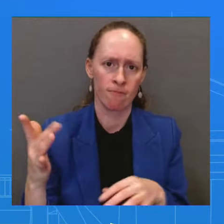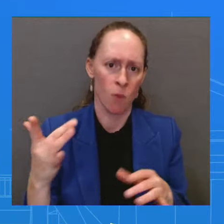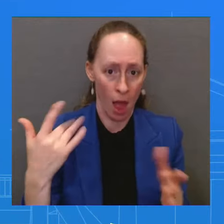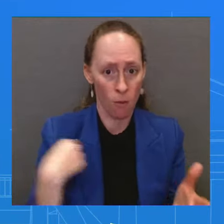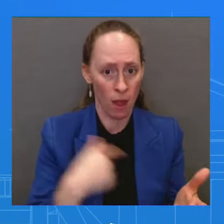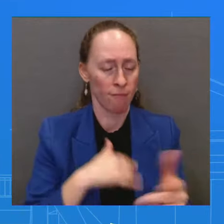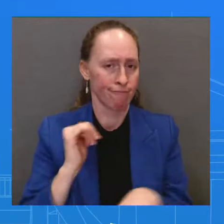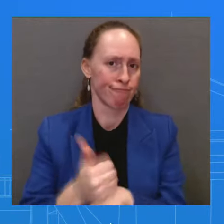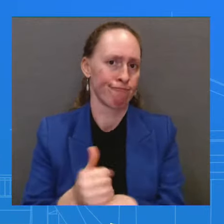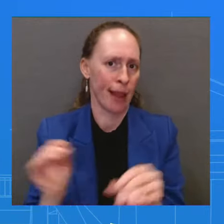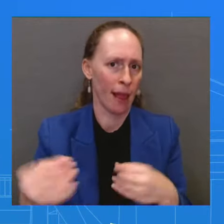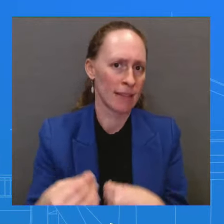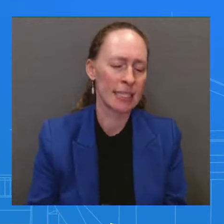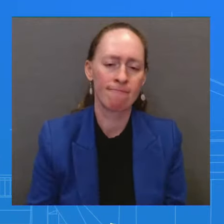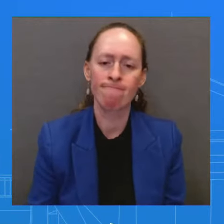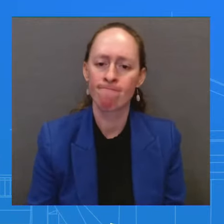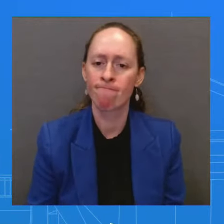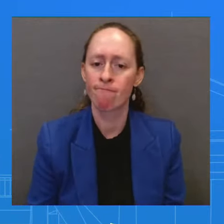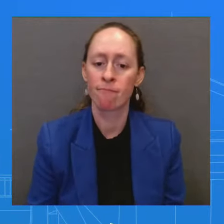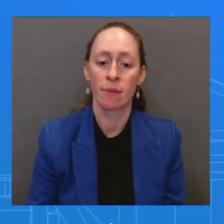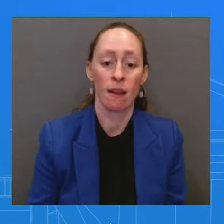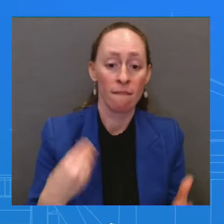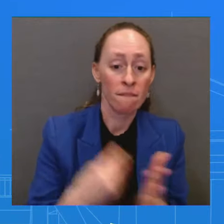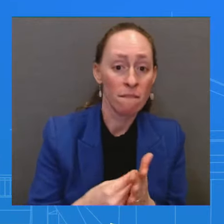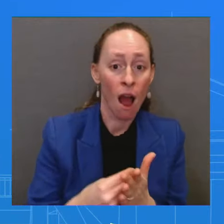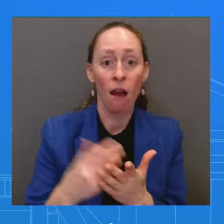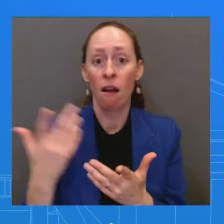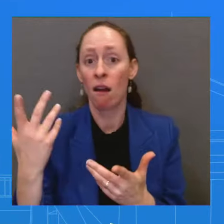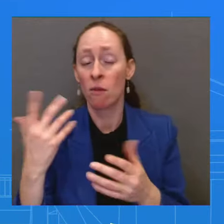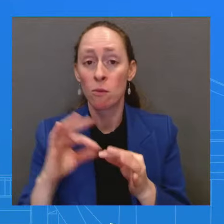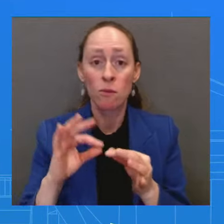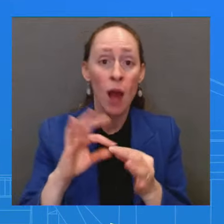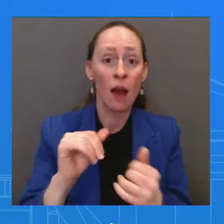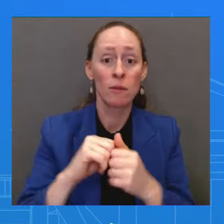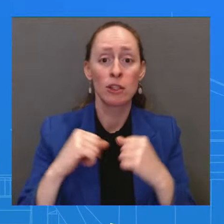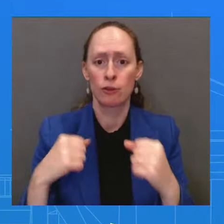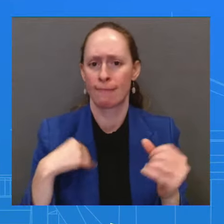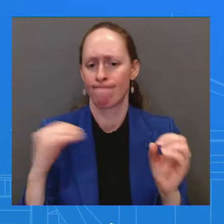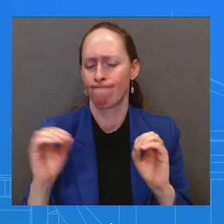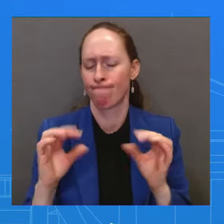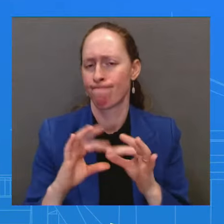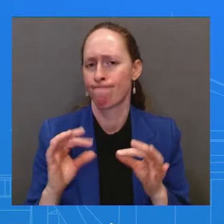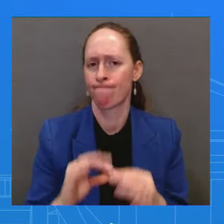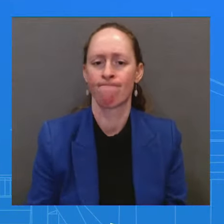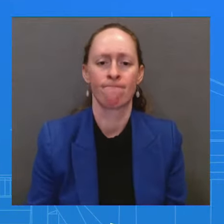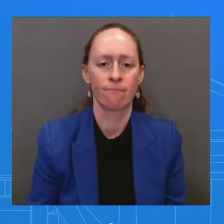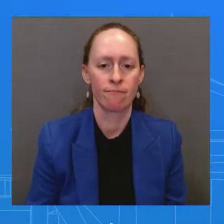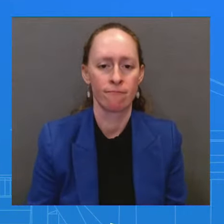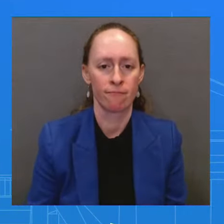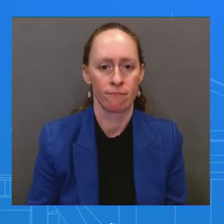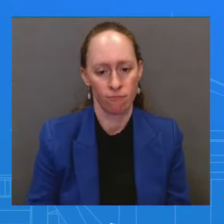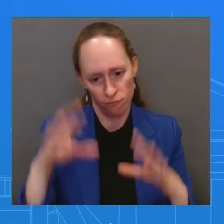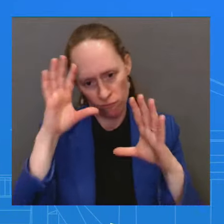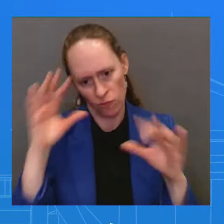just don't have anything to share with you at this time. This is a president that has given more than any other president as it relates to HBCUs --